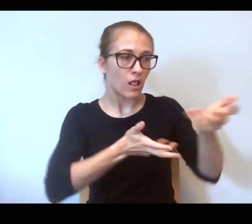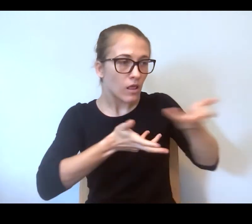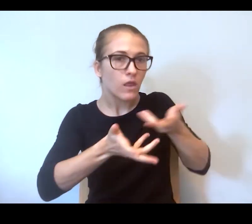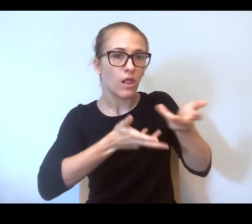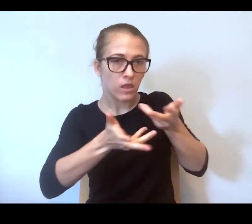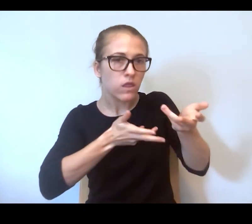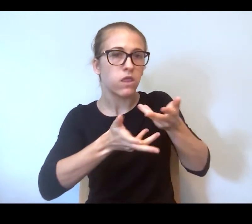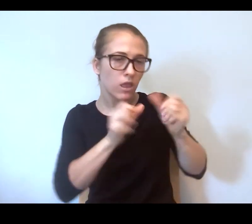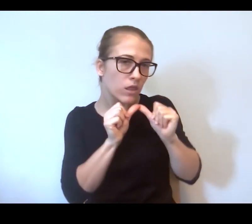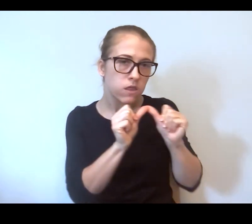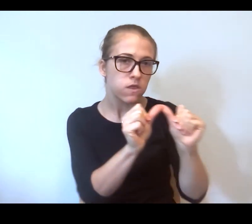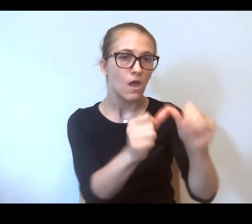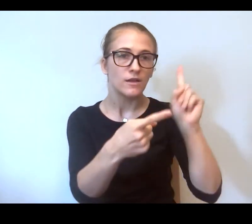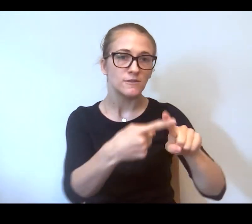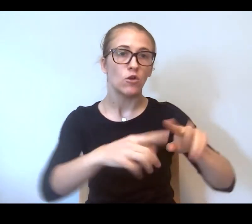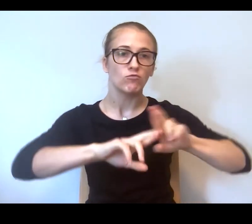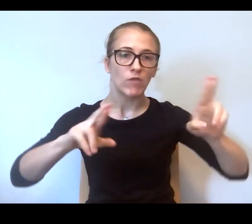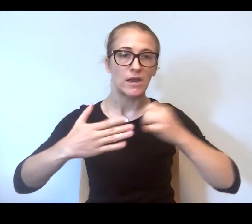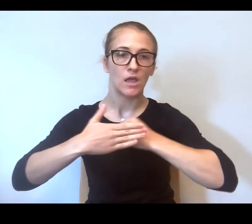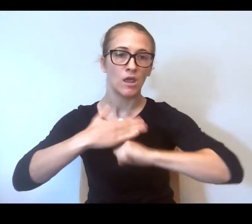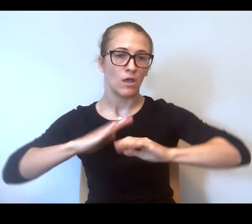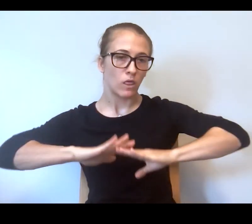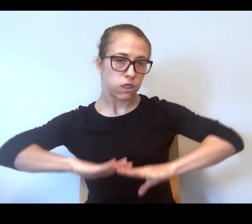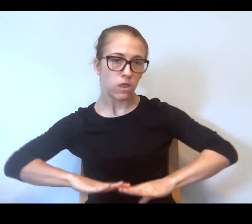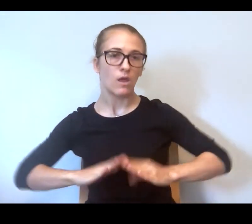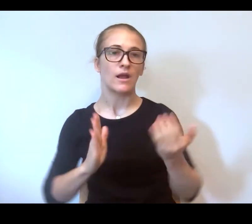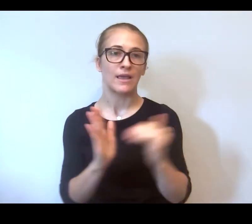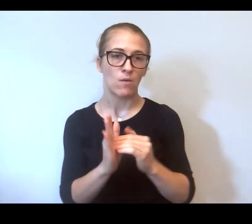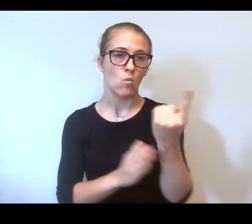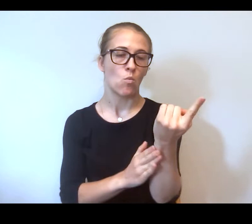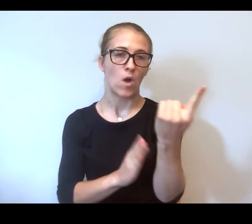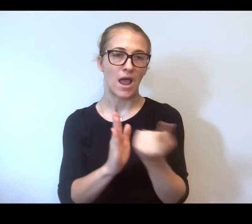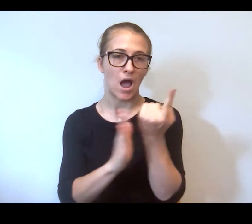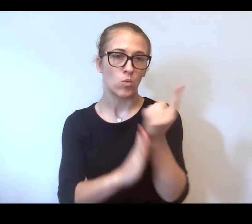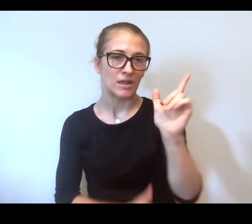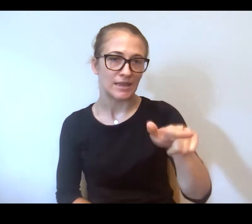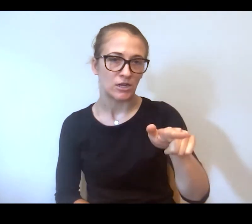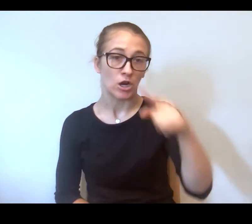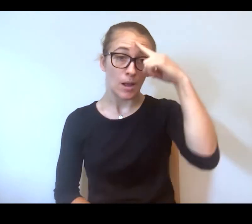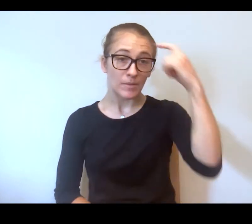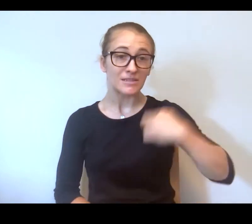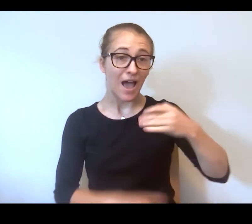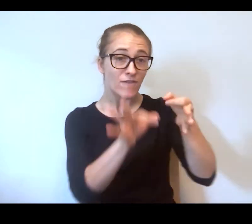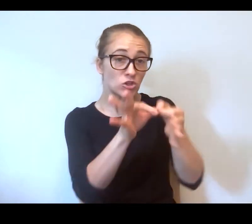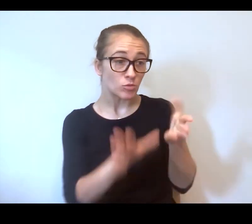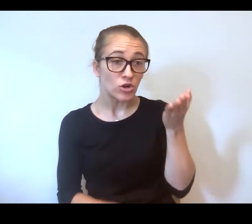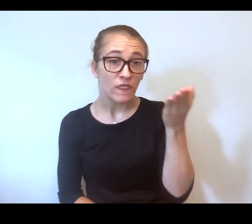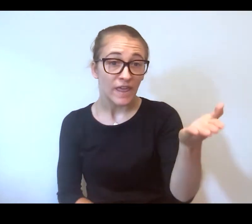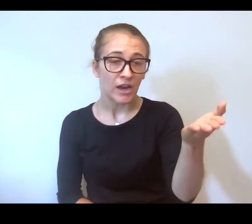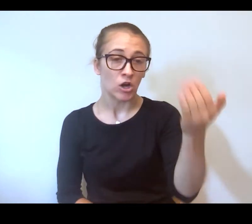were go continuously until it was time to push again almost an hour later. And because of that access to that interpreter and knowing when I could start